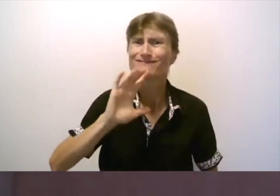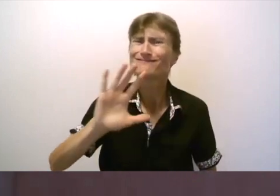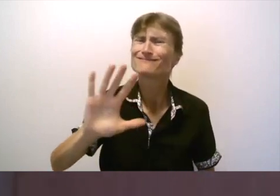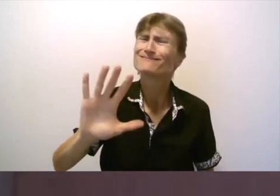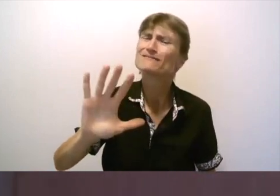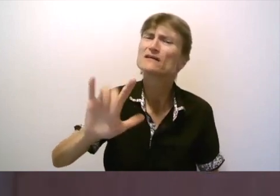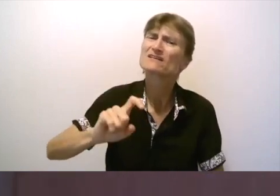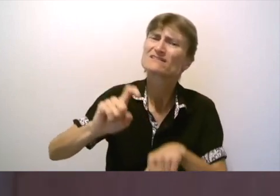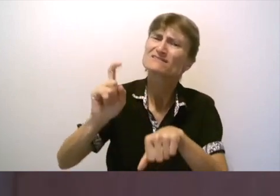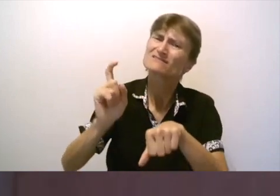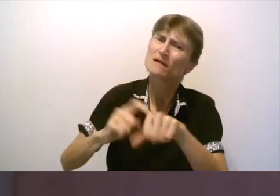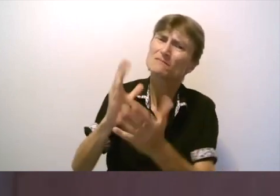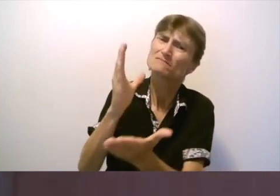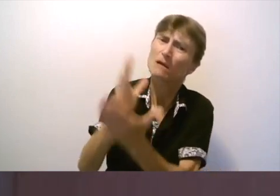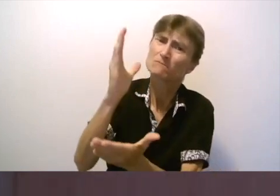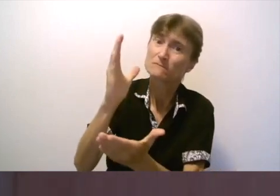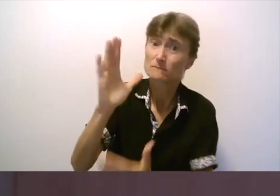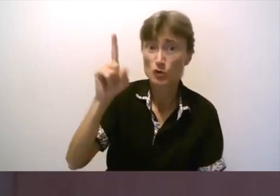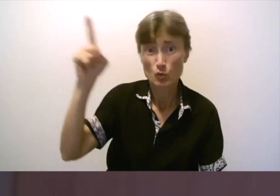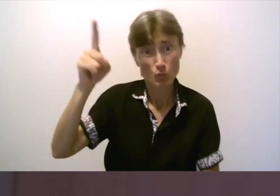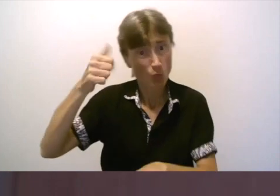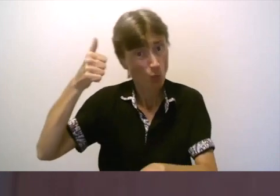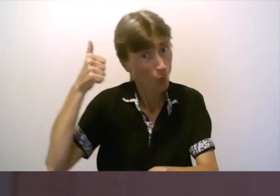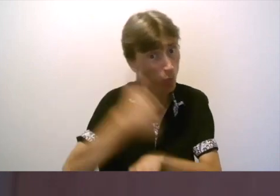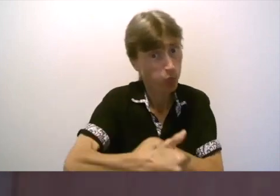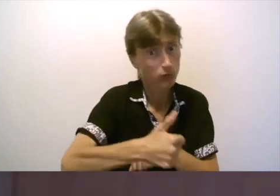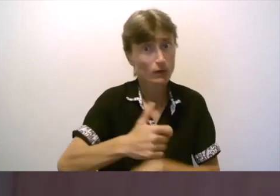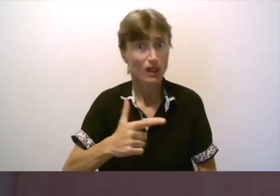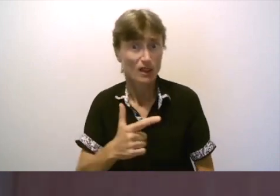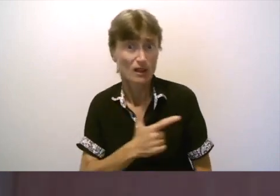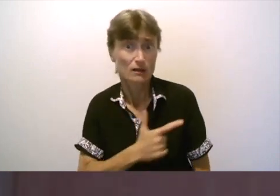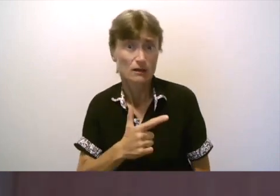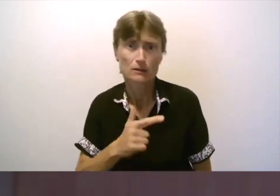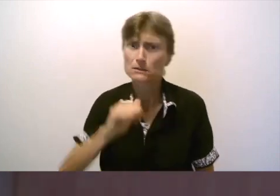are not lazy and i really i really feel that this myth completely needs to be